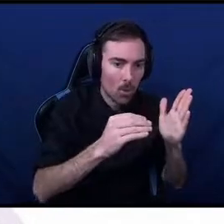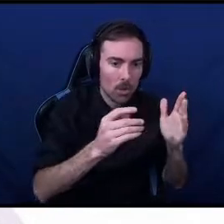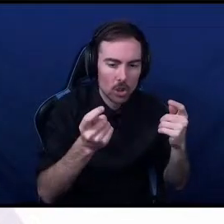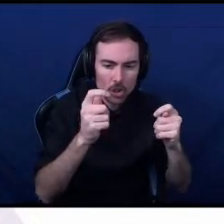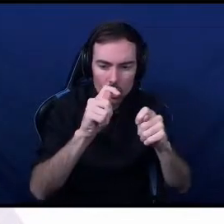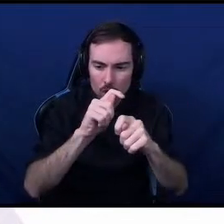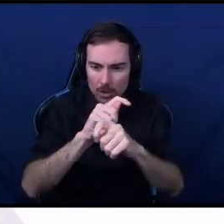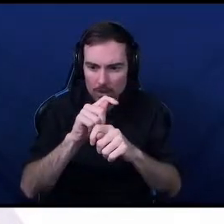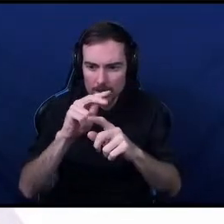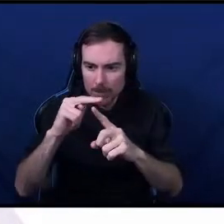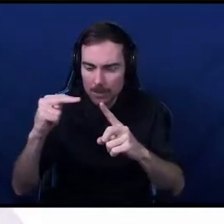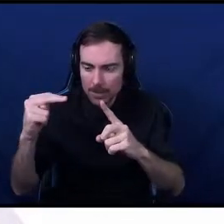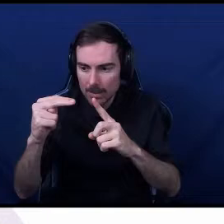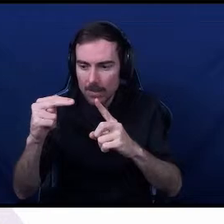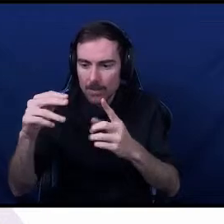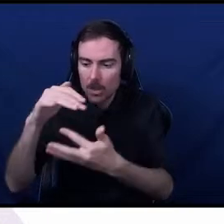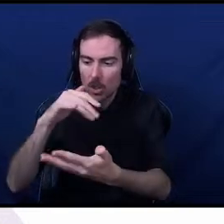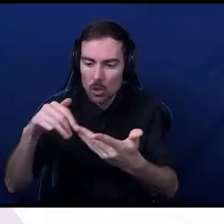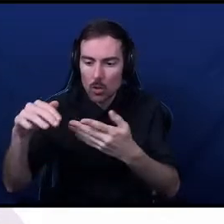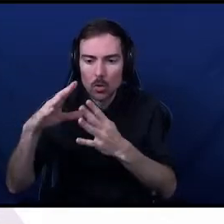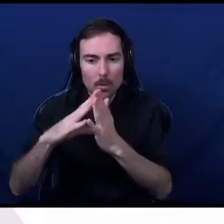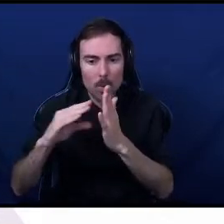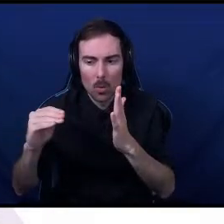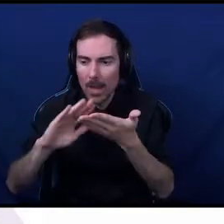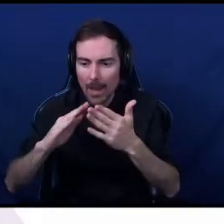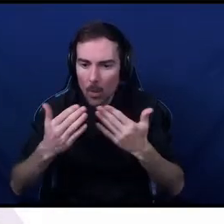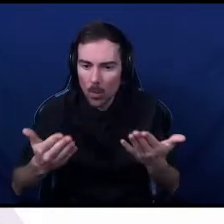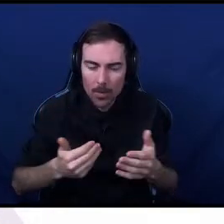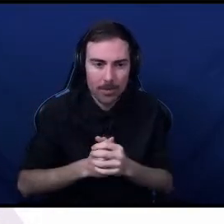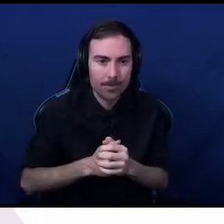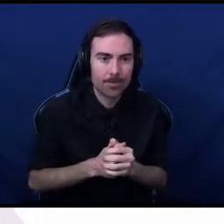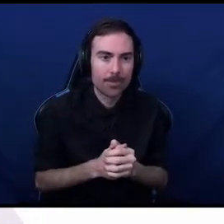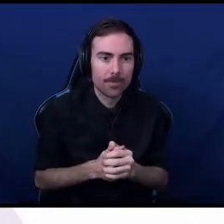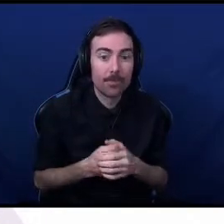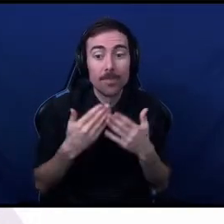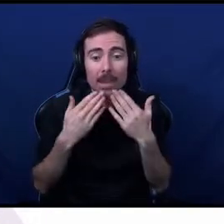Thanks, Mel, I think that shift in mindset is going to be where